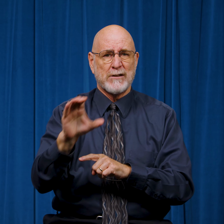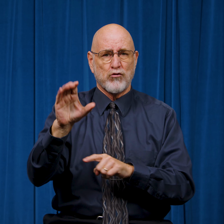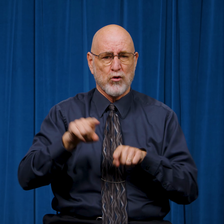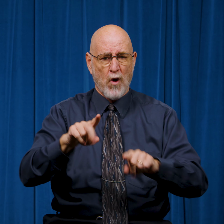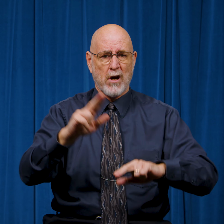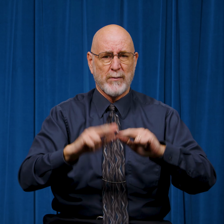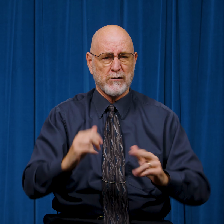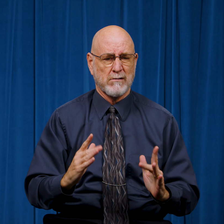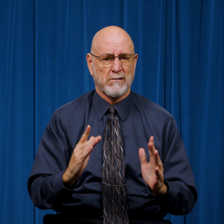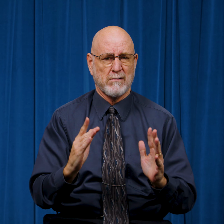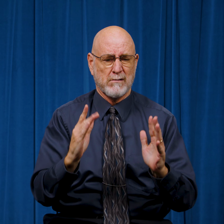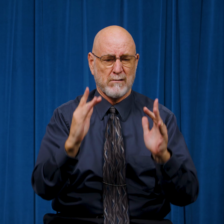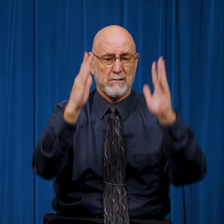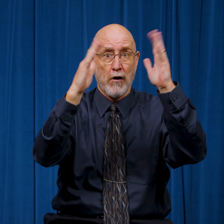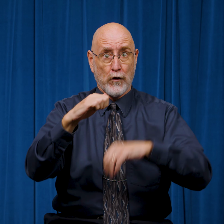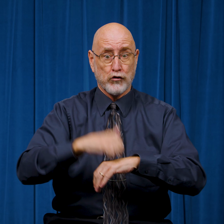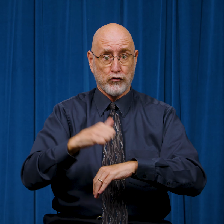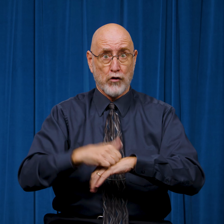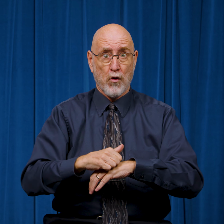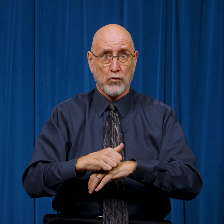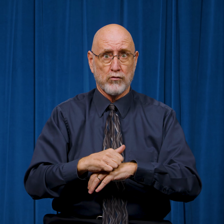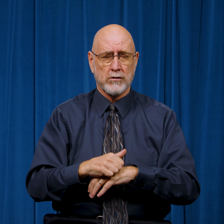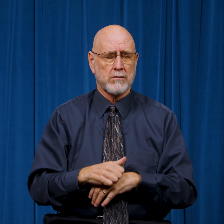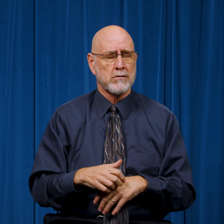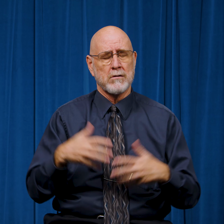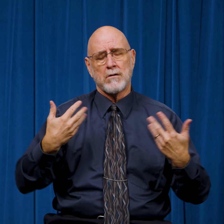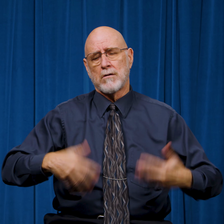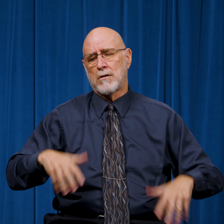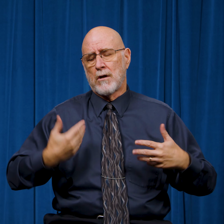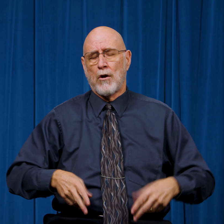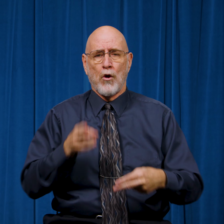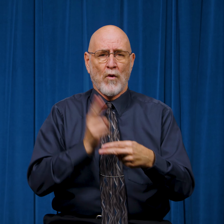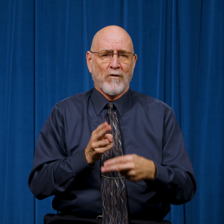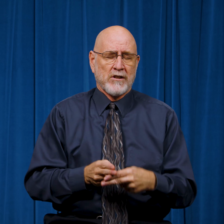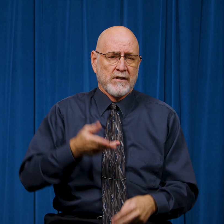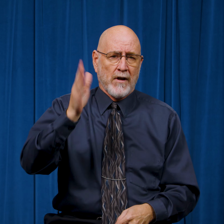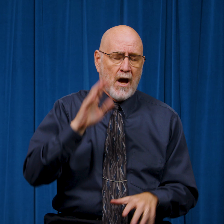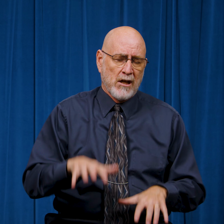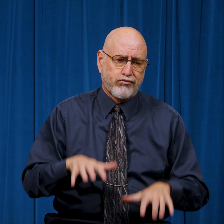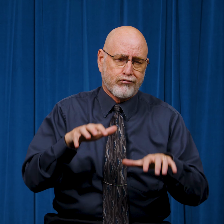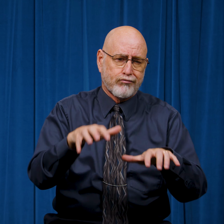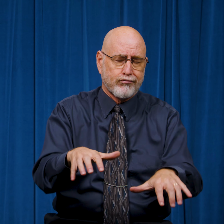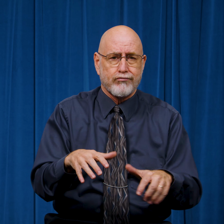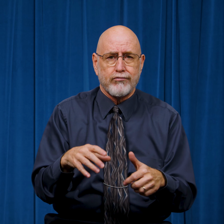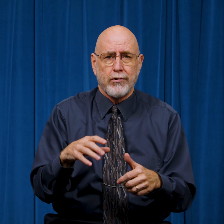The stones abound with references to God, references to the Bible,